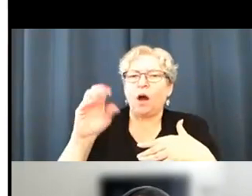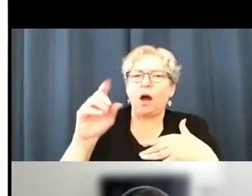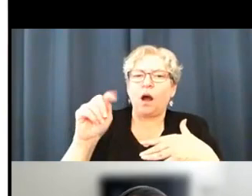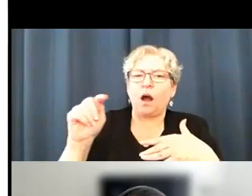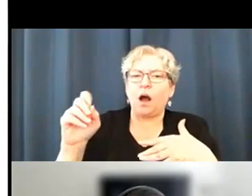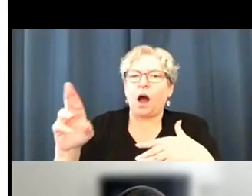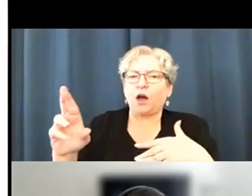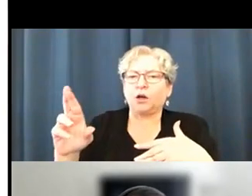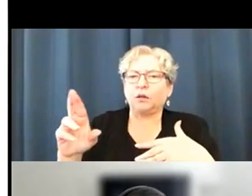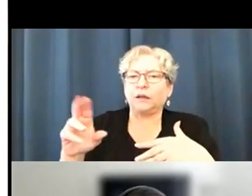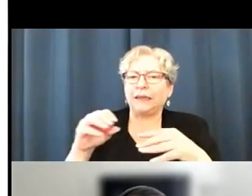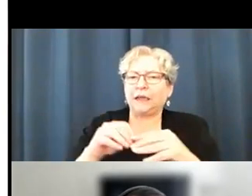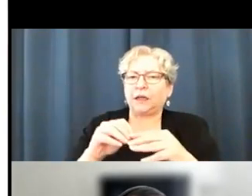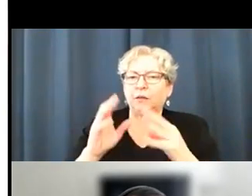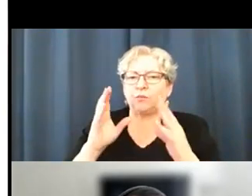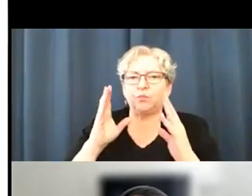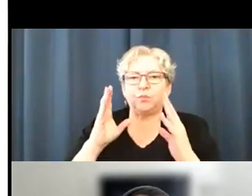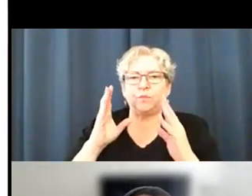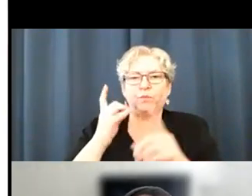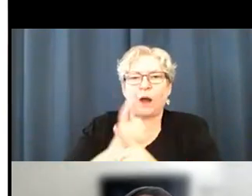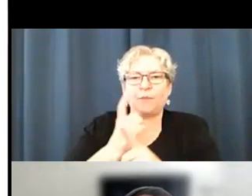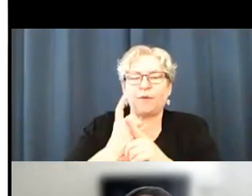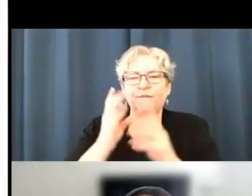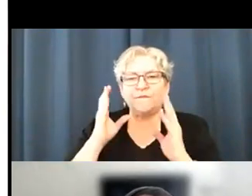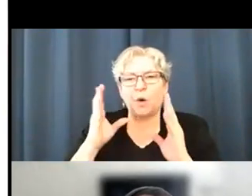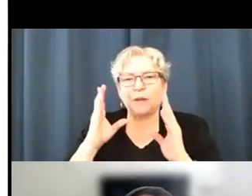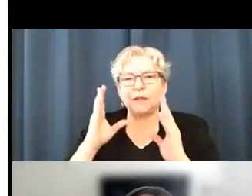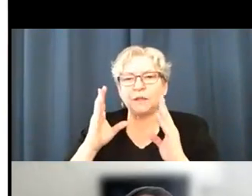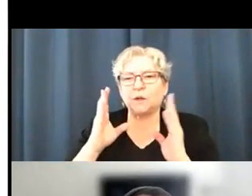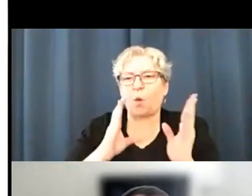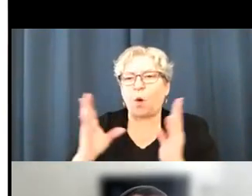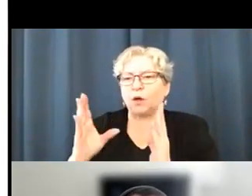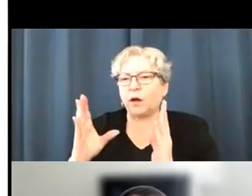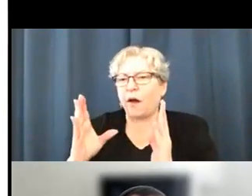are in proper focus order. So, basically, for that,